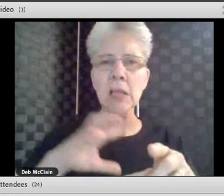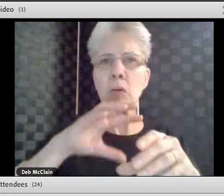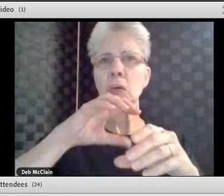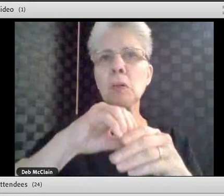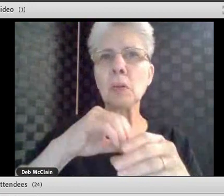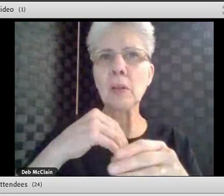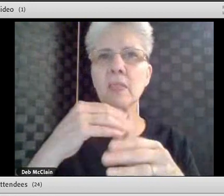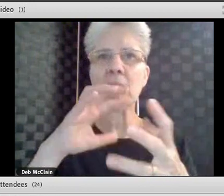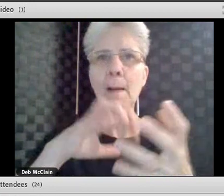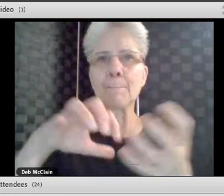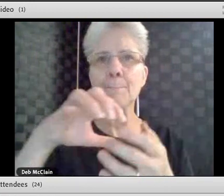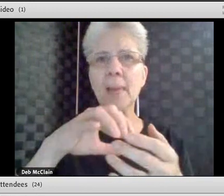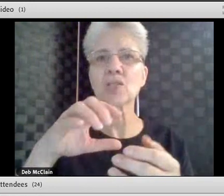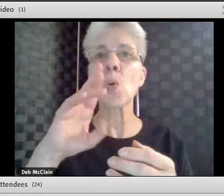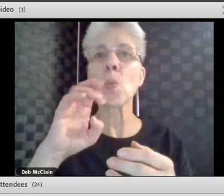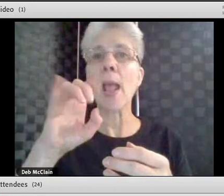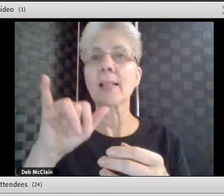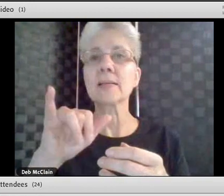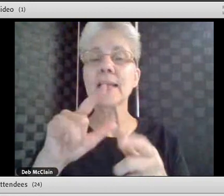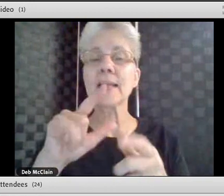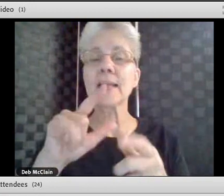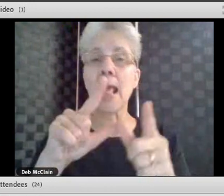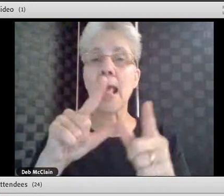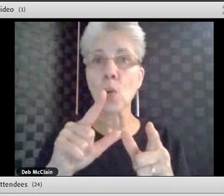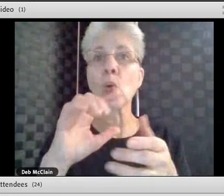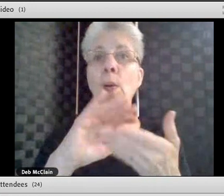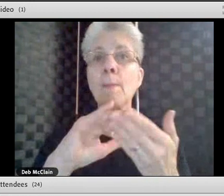to the campus and local communities, which is fantastic.